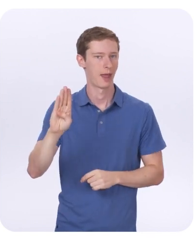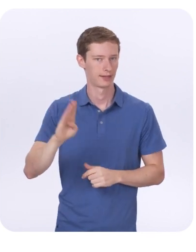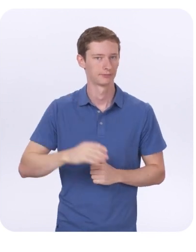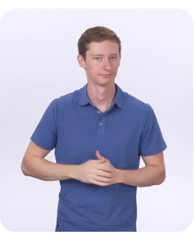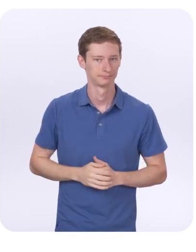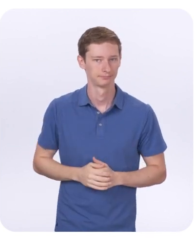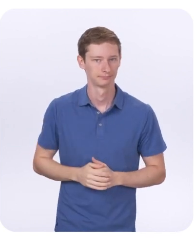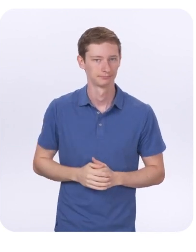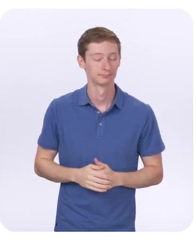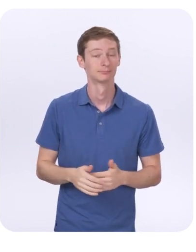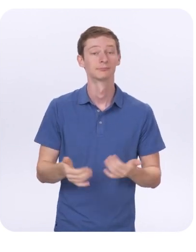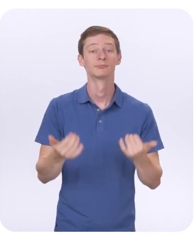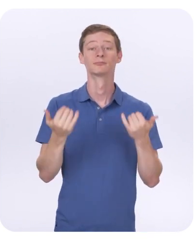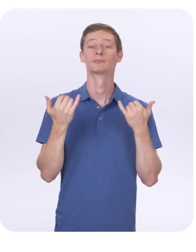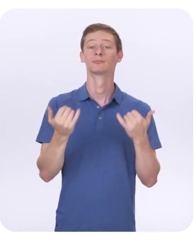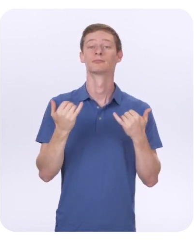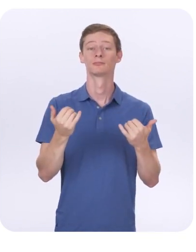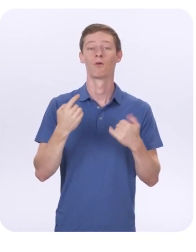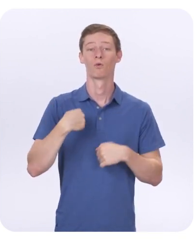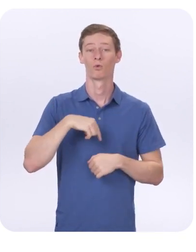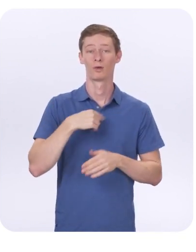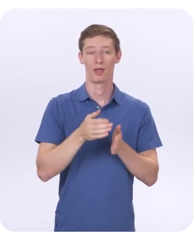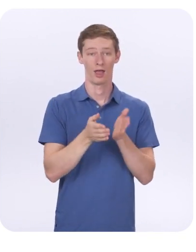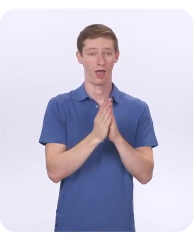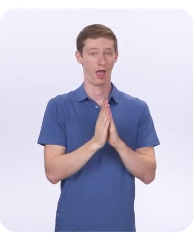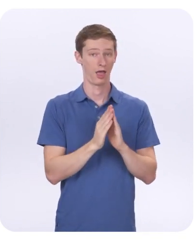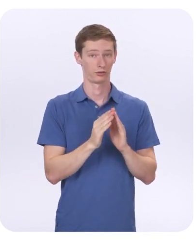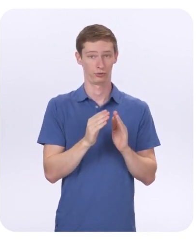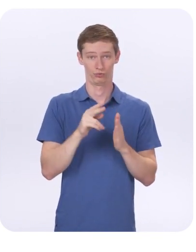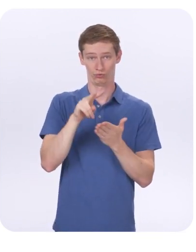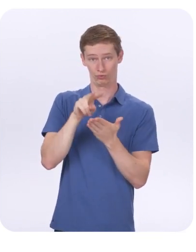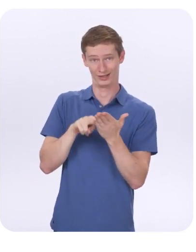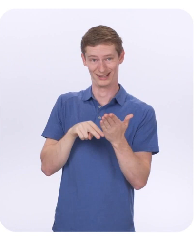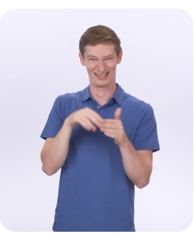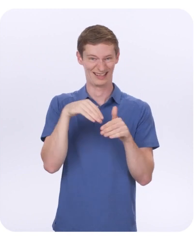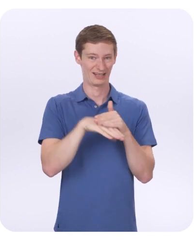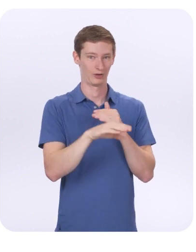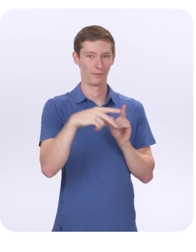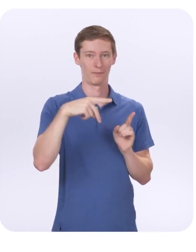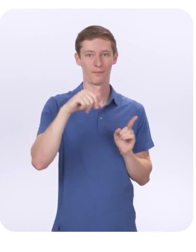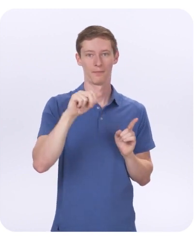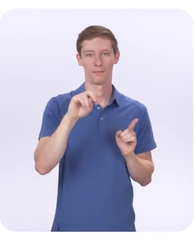We also want to print the names of all the columns to give them to the model.